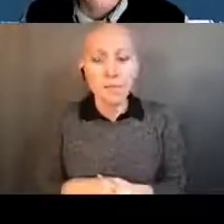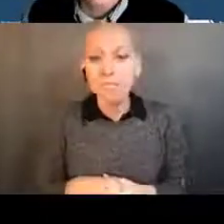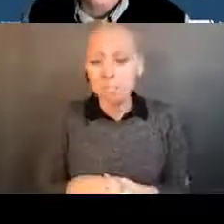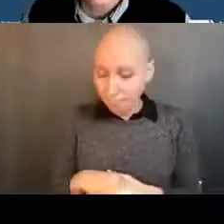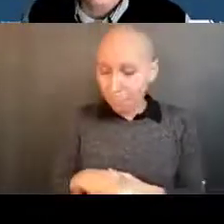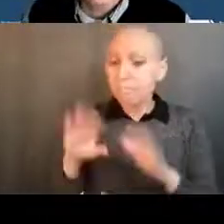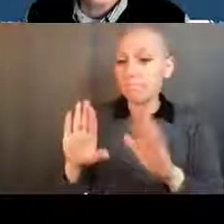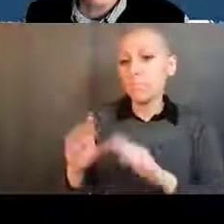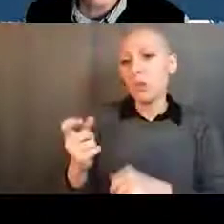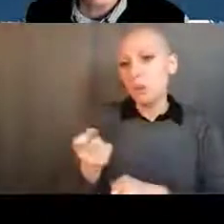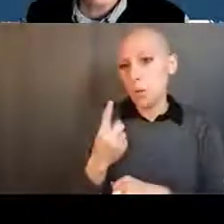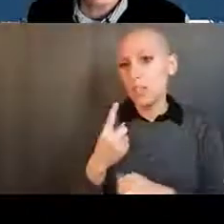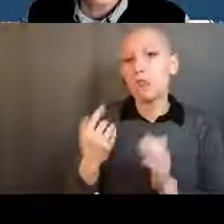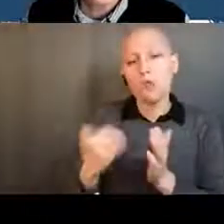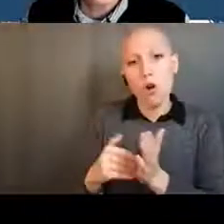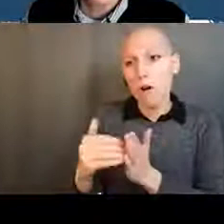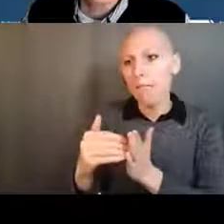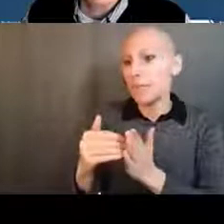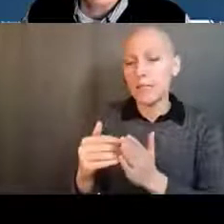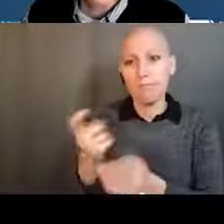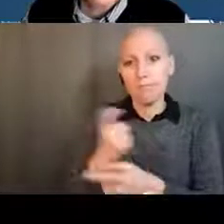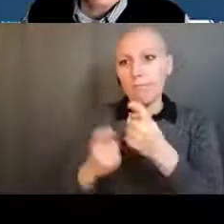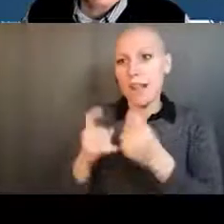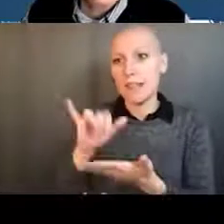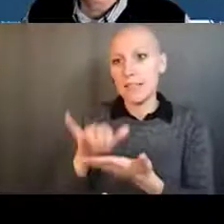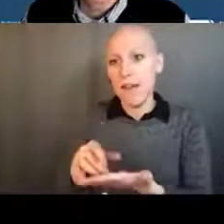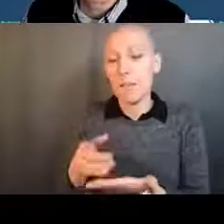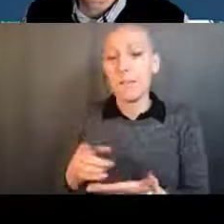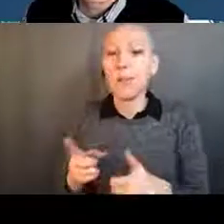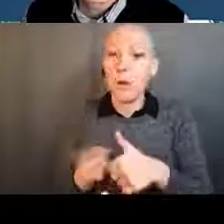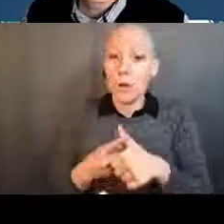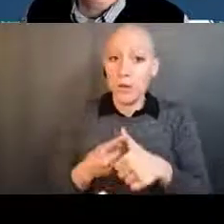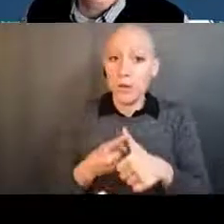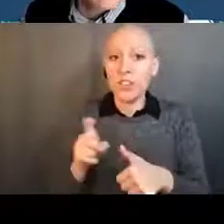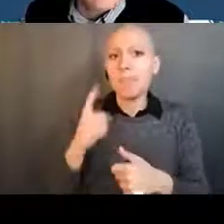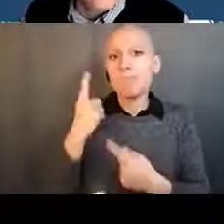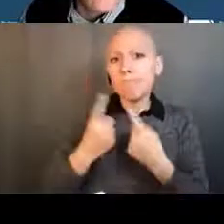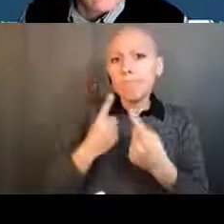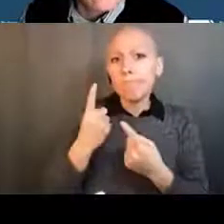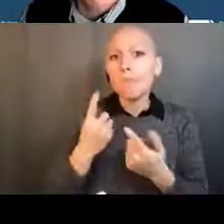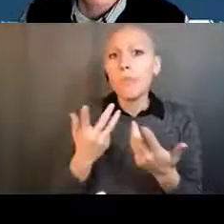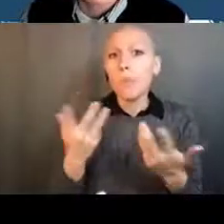And the first thing to consider is what is a foreign component.